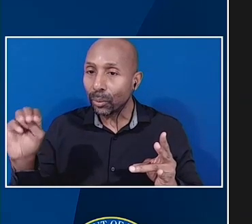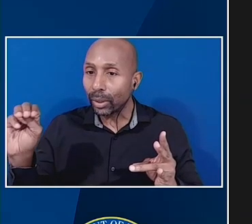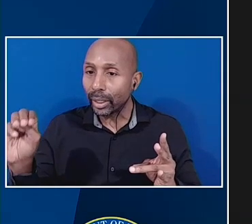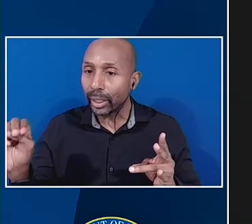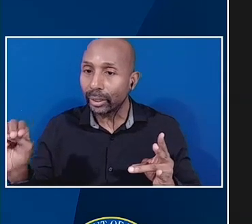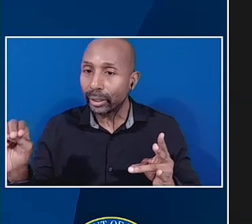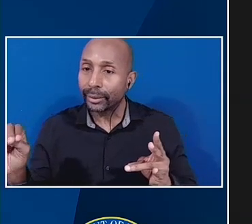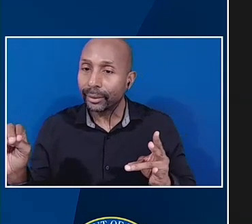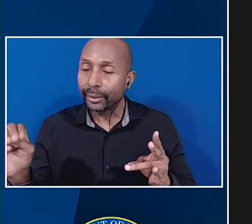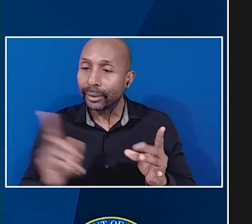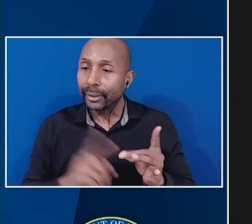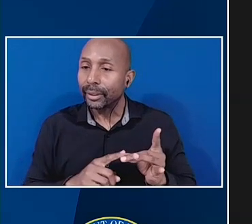Laura Rasar-King.